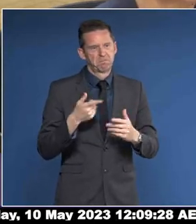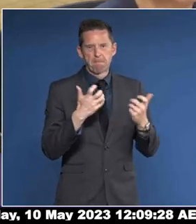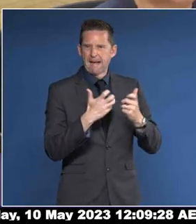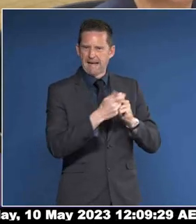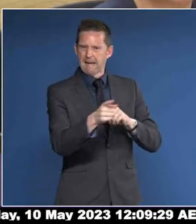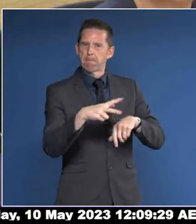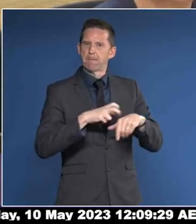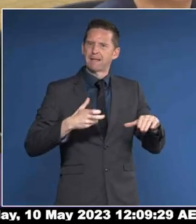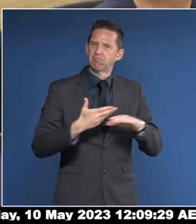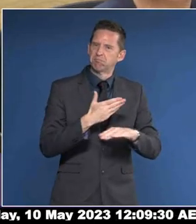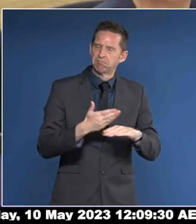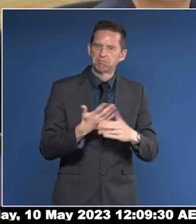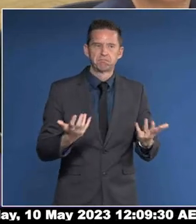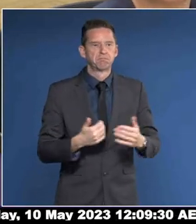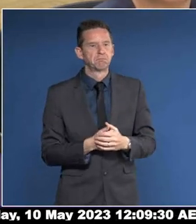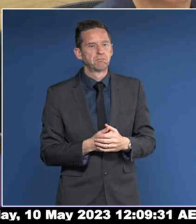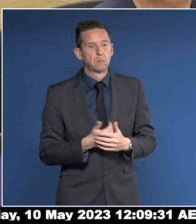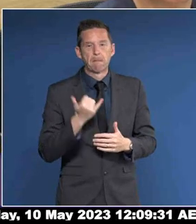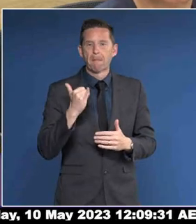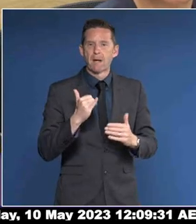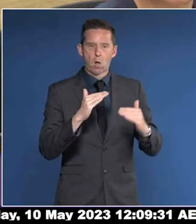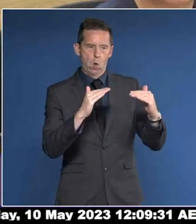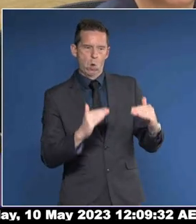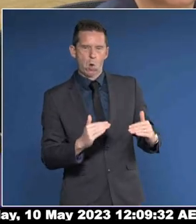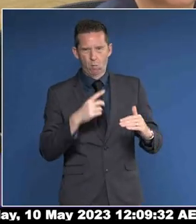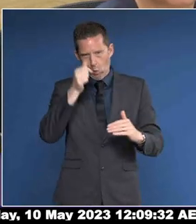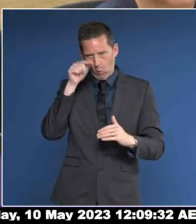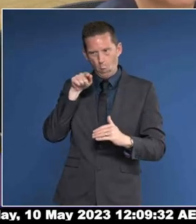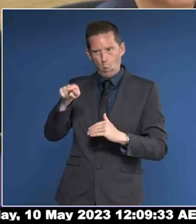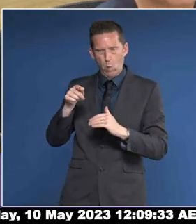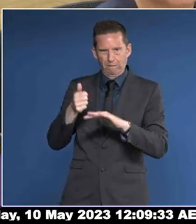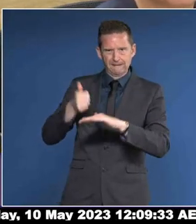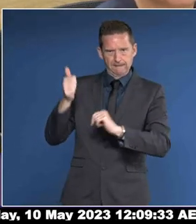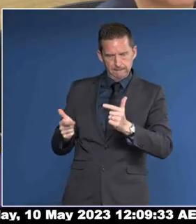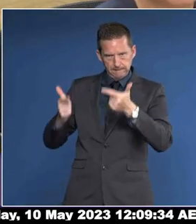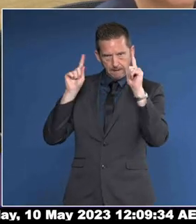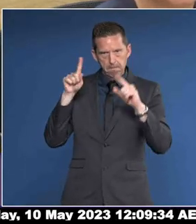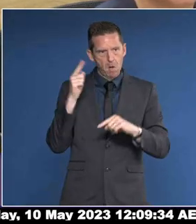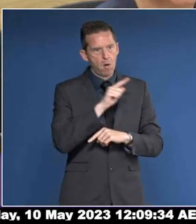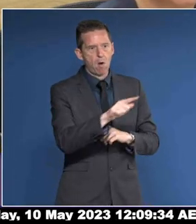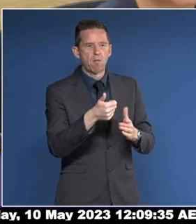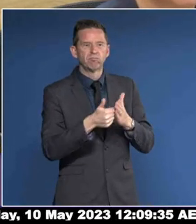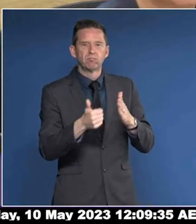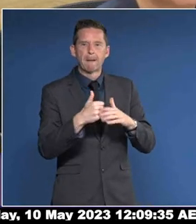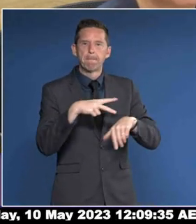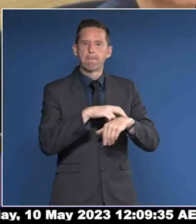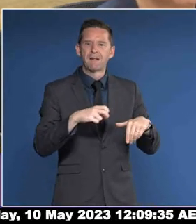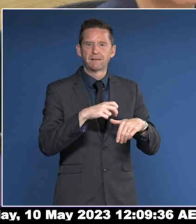about people at perhaps a lower level to you and the sorts of police who might deal with the day-to-day interaction of the community.